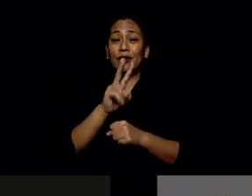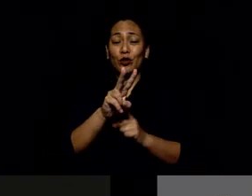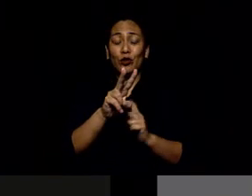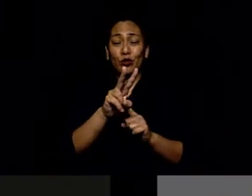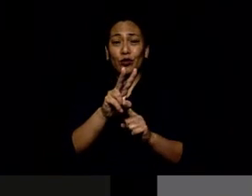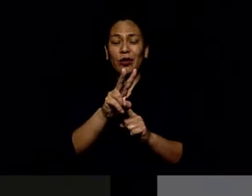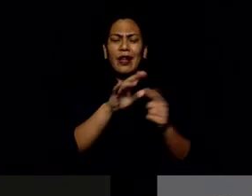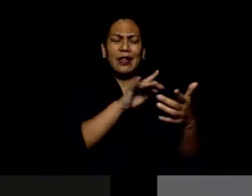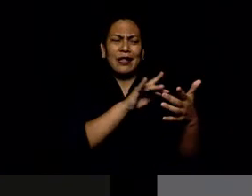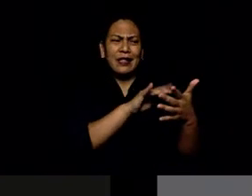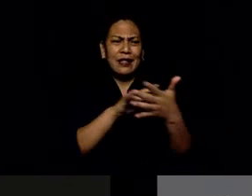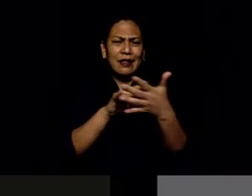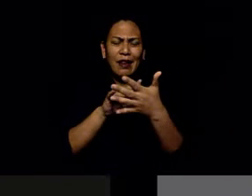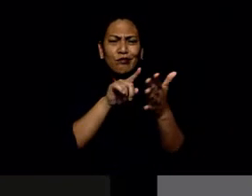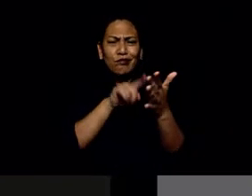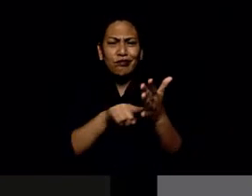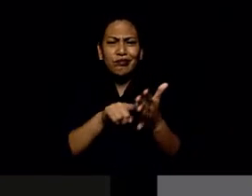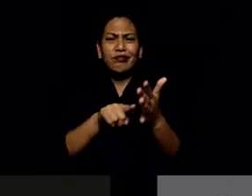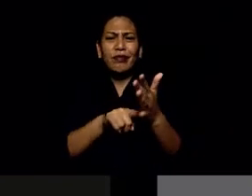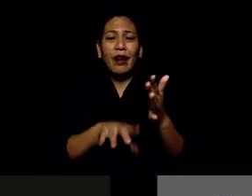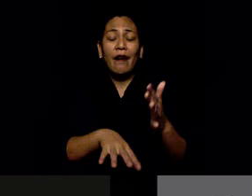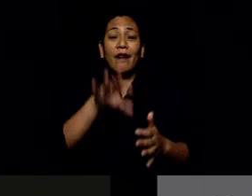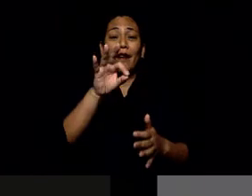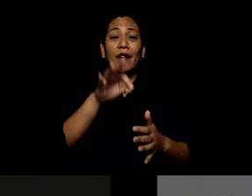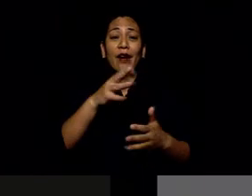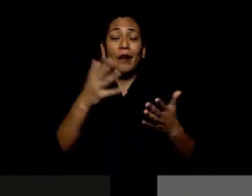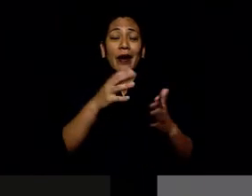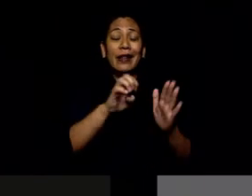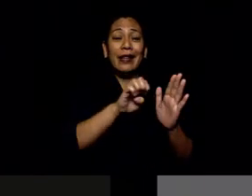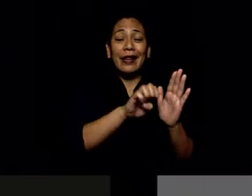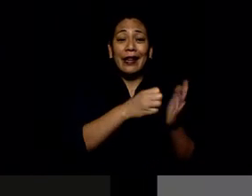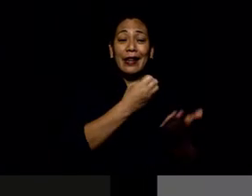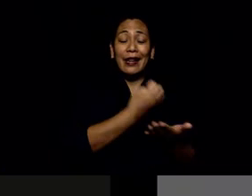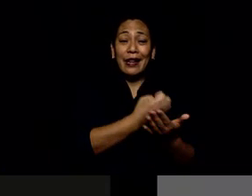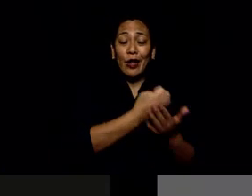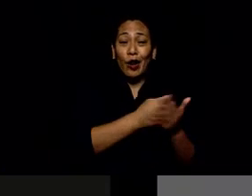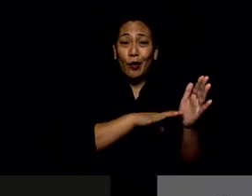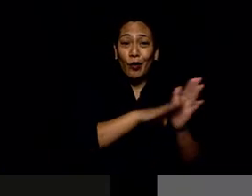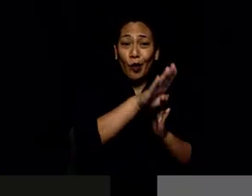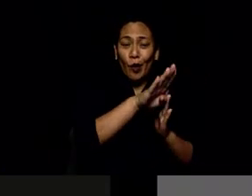conflict between economic growth and a healthy biosphere.